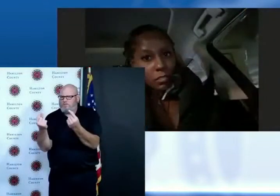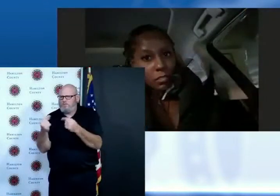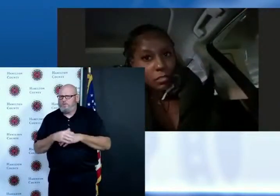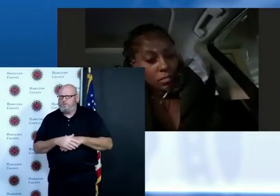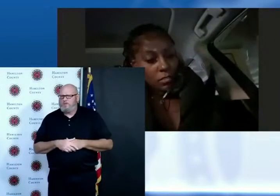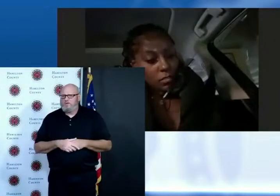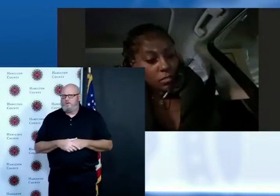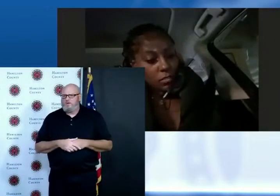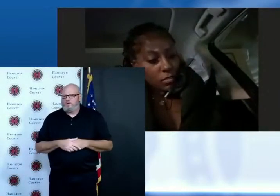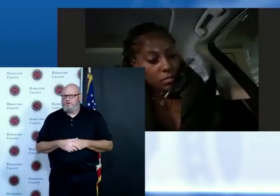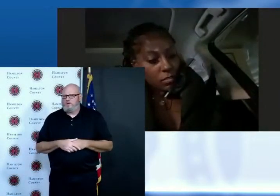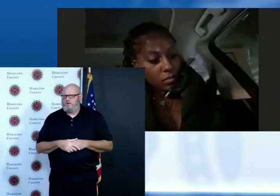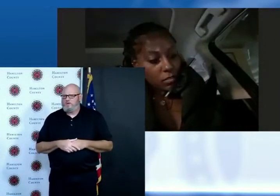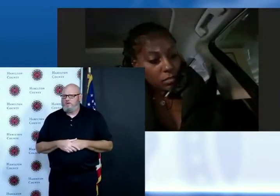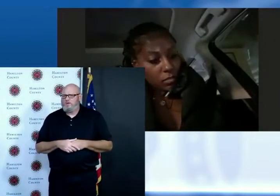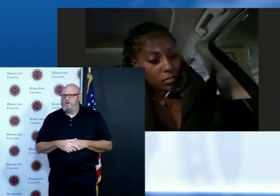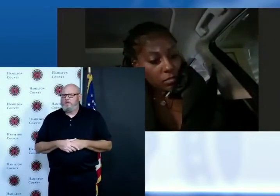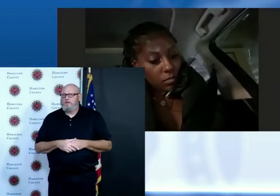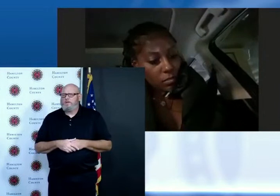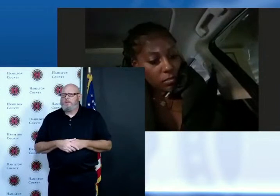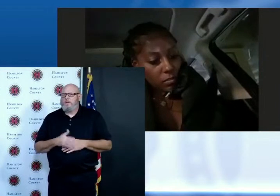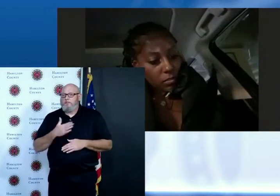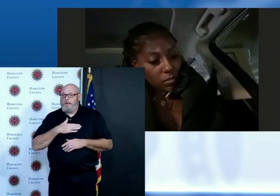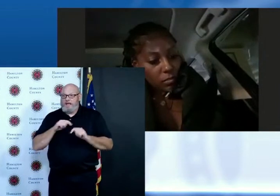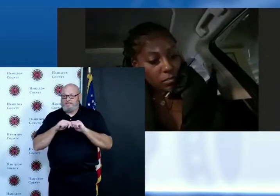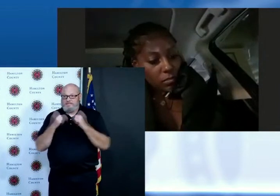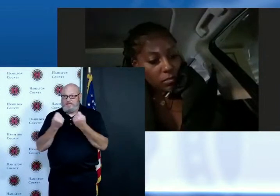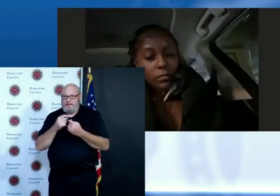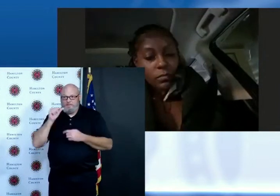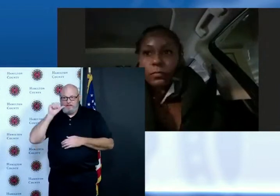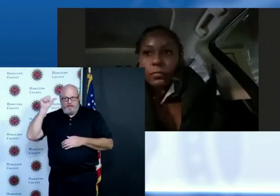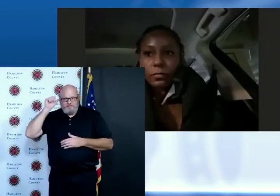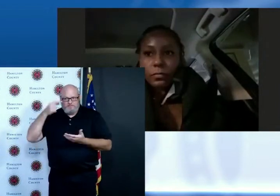talking and making decisions about what to do and looking out the window just like everyone